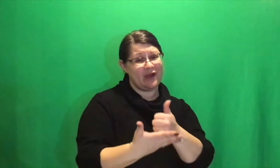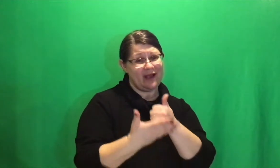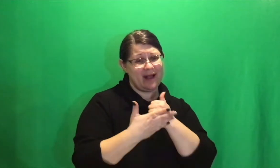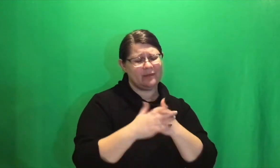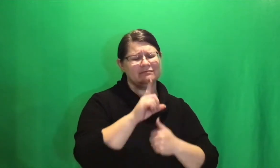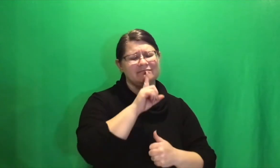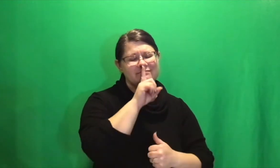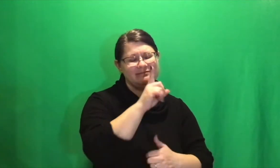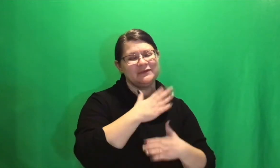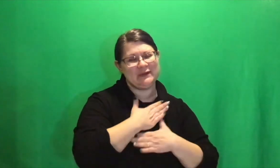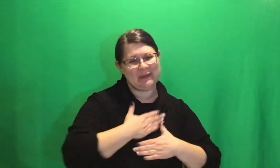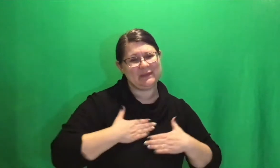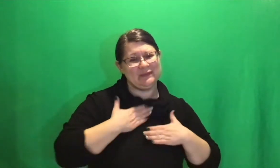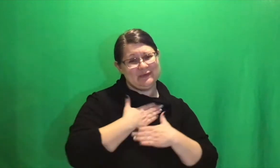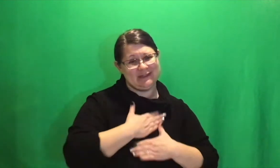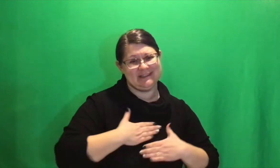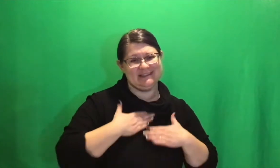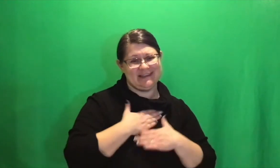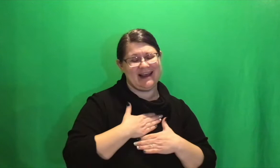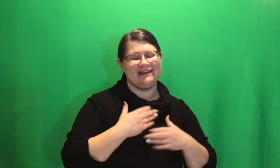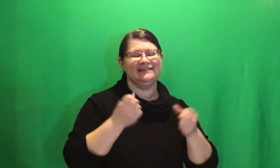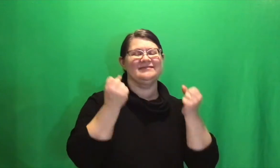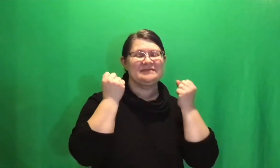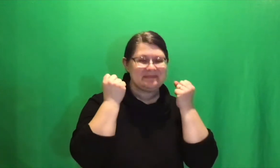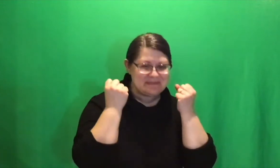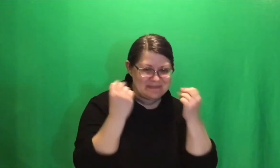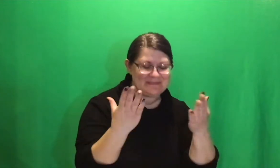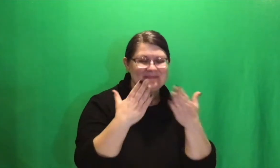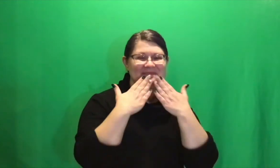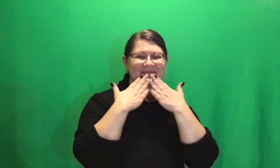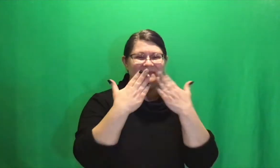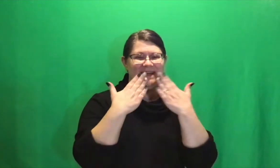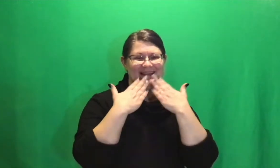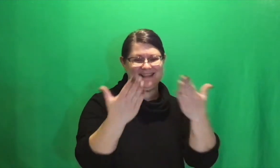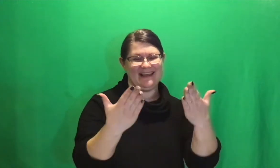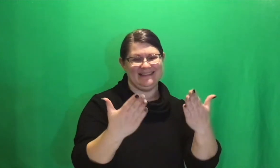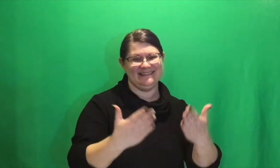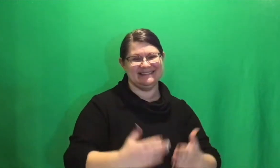and your help really is appreciated many many thanks